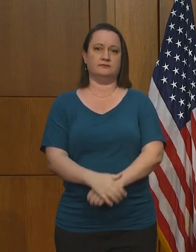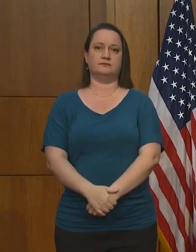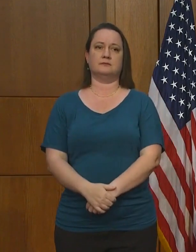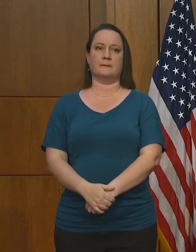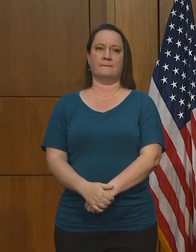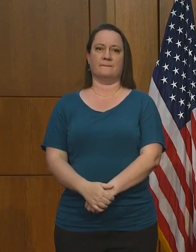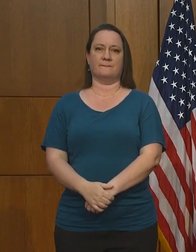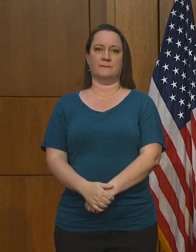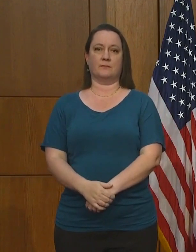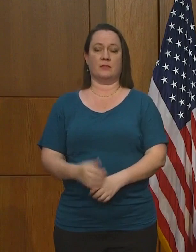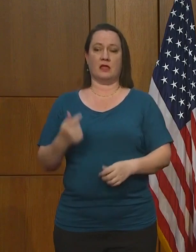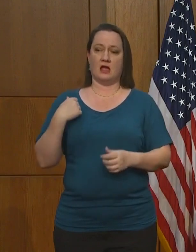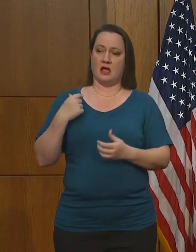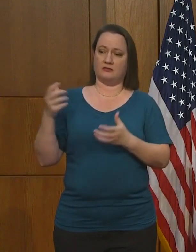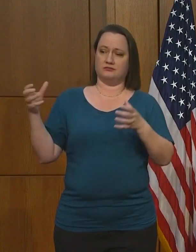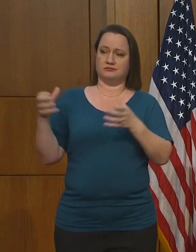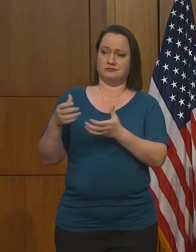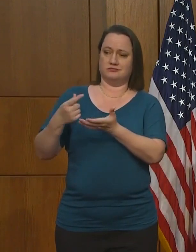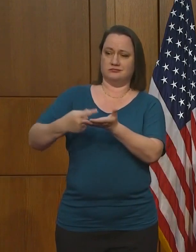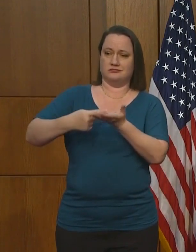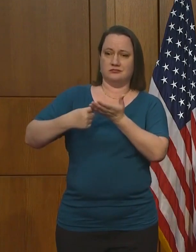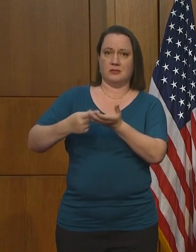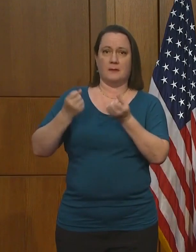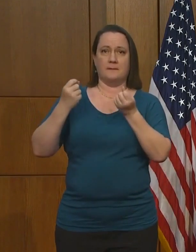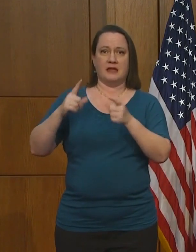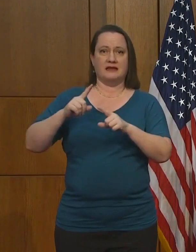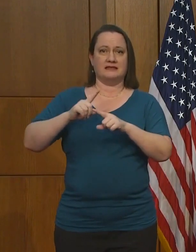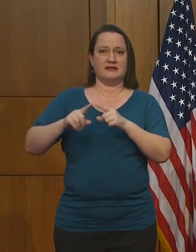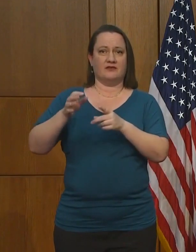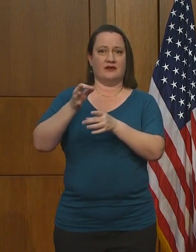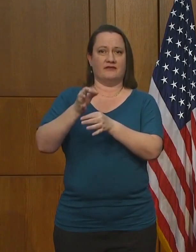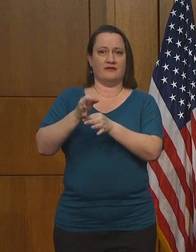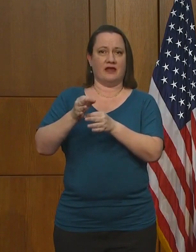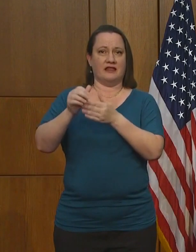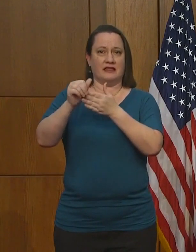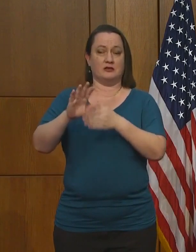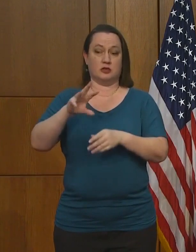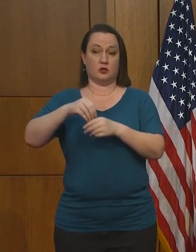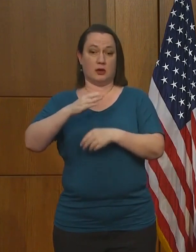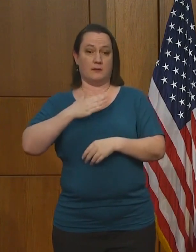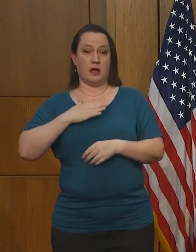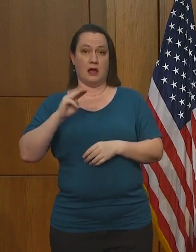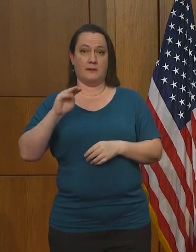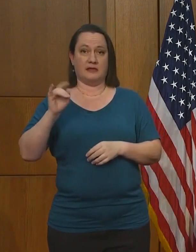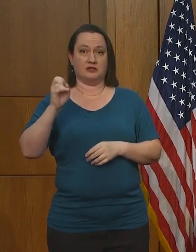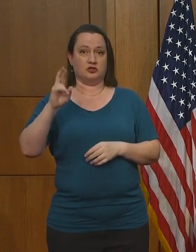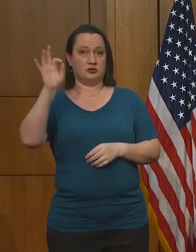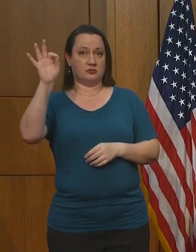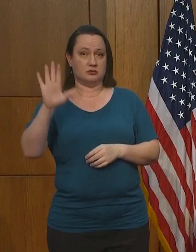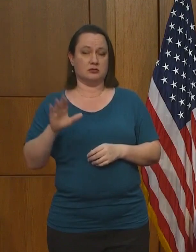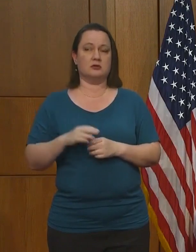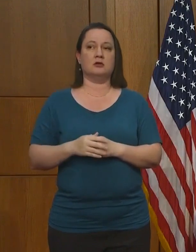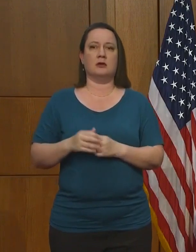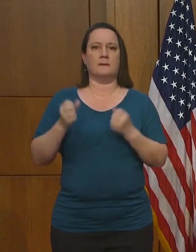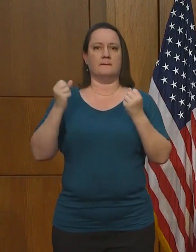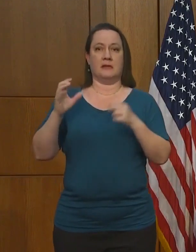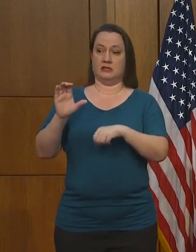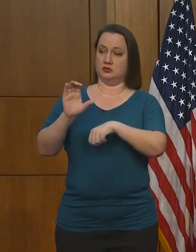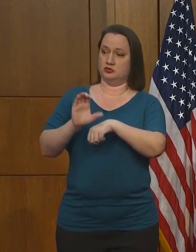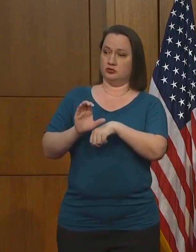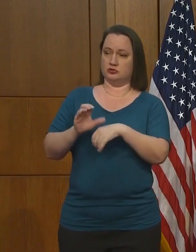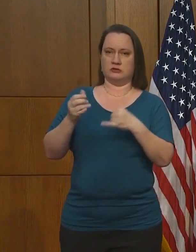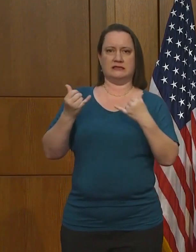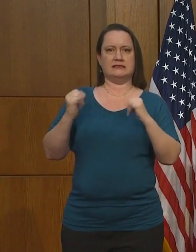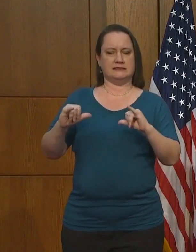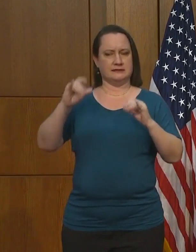THAT- A NAP AS PPE. AFFECT ONE.